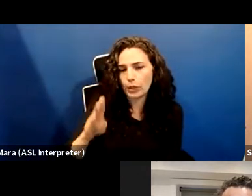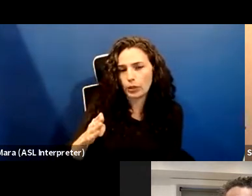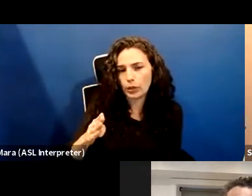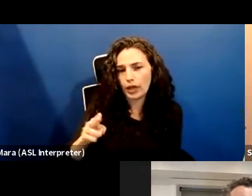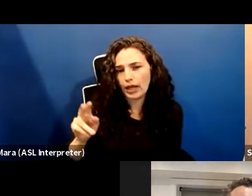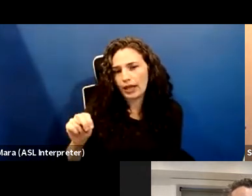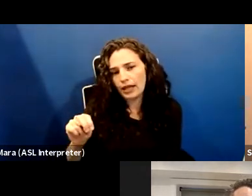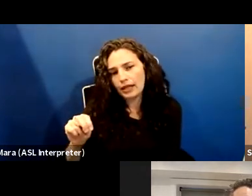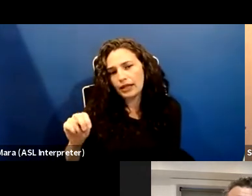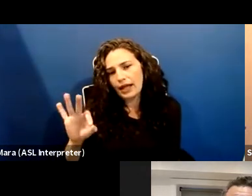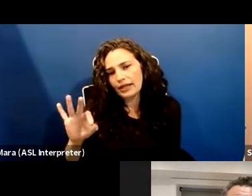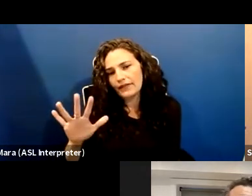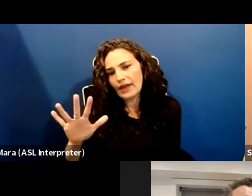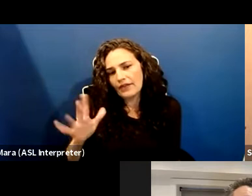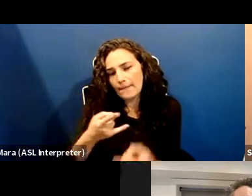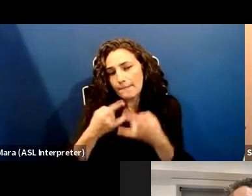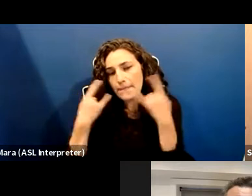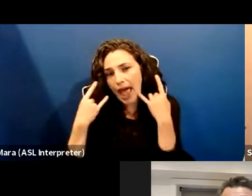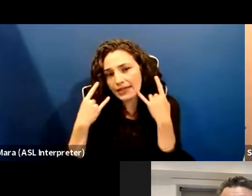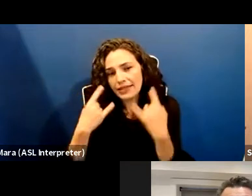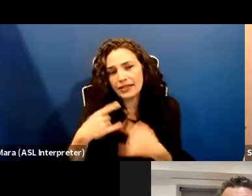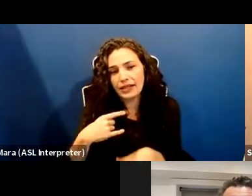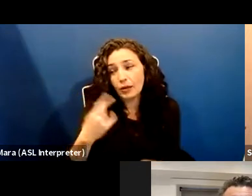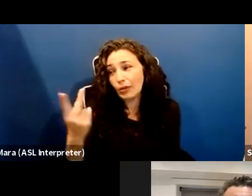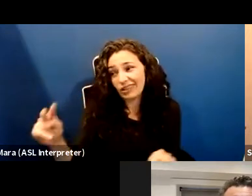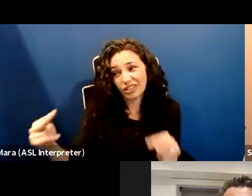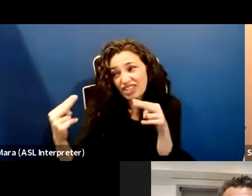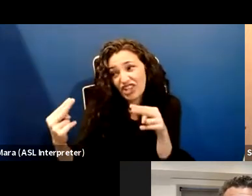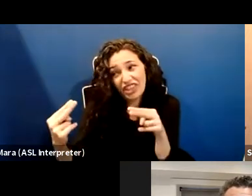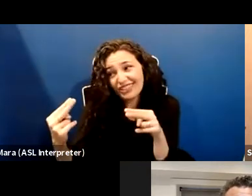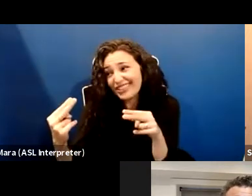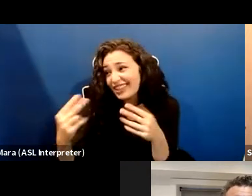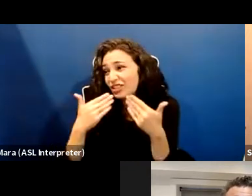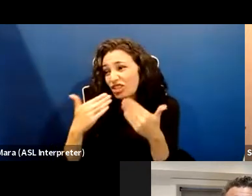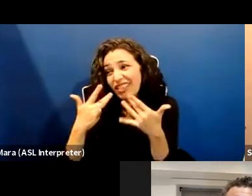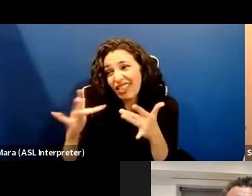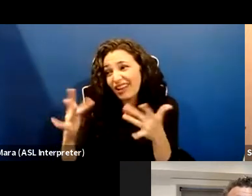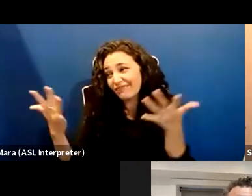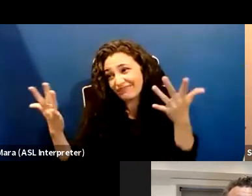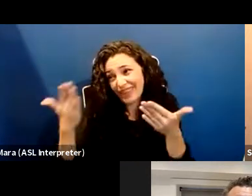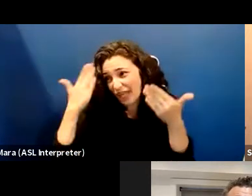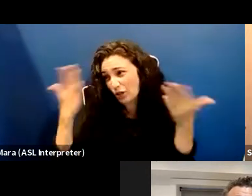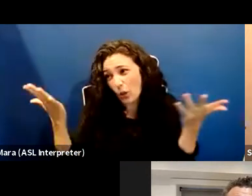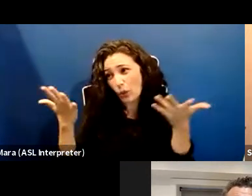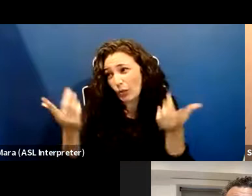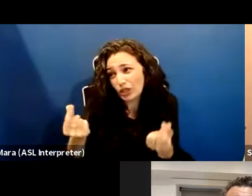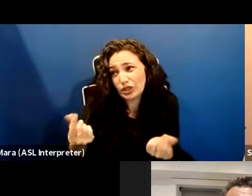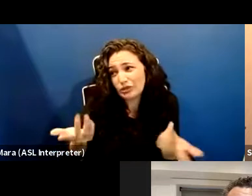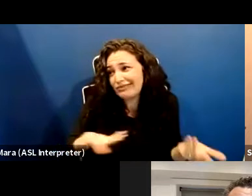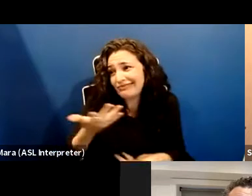And it was basically like, you know, we basically looked at each other and said, you know, good luck. I got no idea what we're doing, but let's go out there,